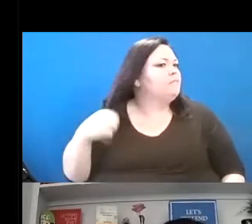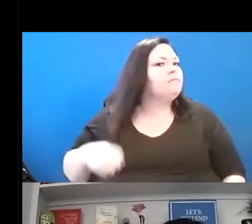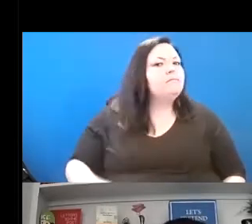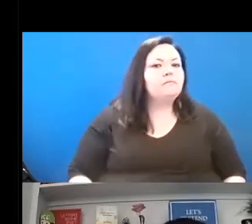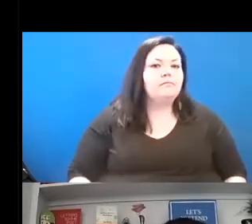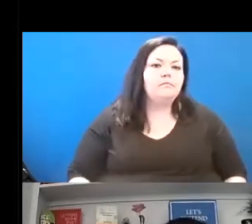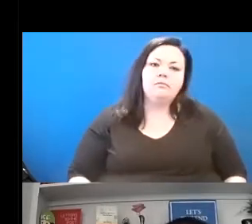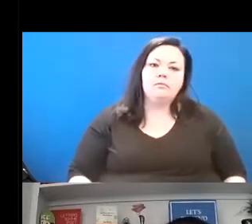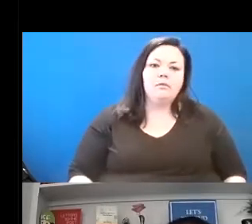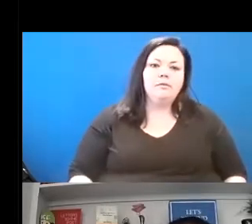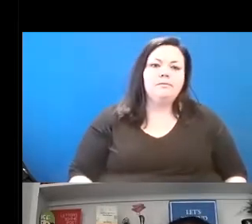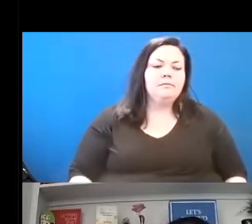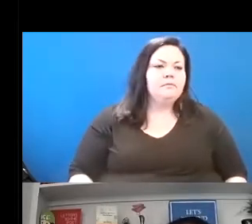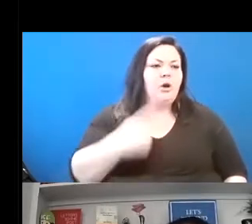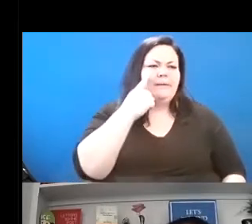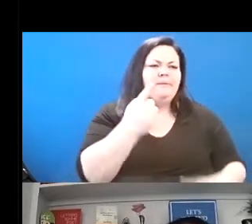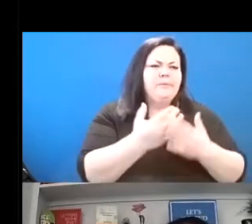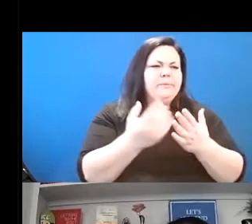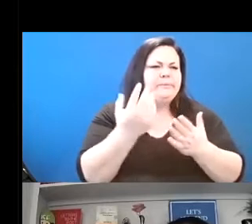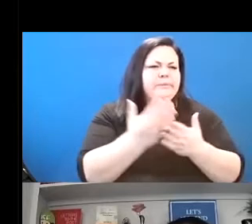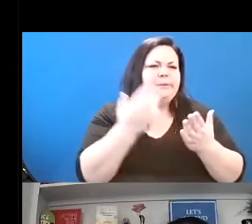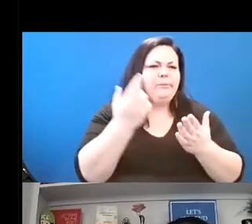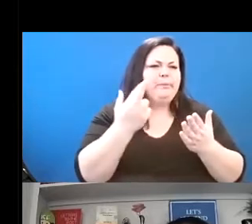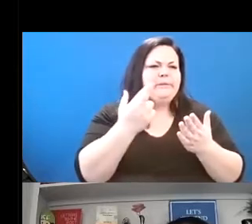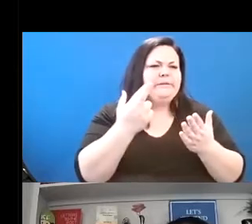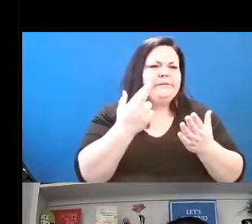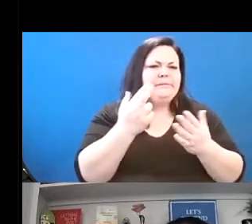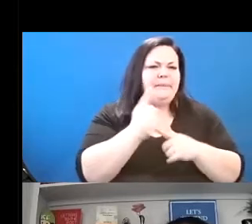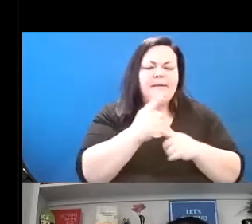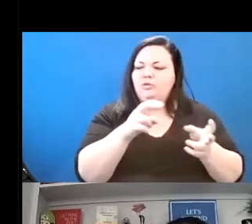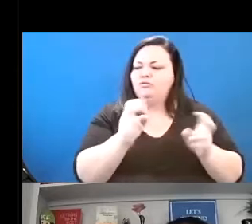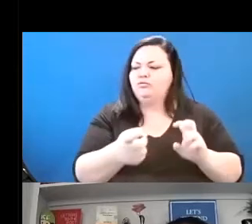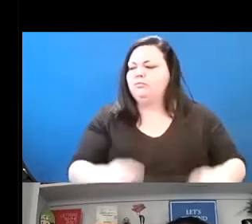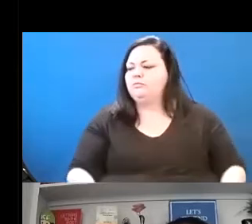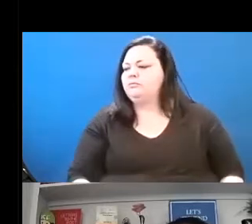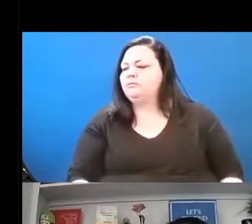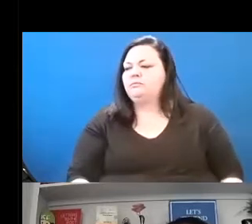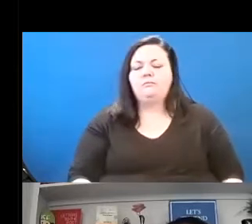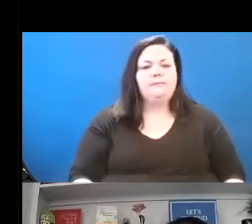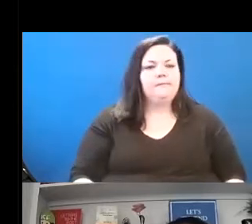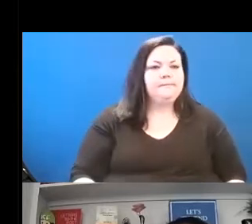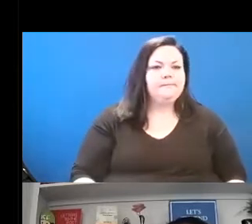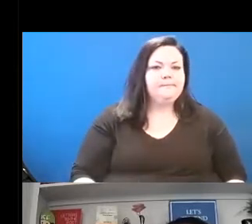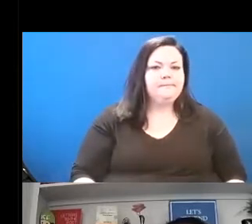sorry for some reason it takes a minute for it to switch slides just when i give up it doesn't